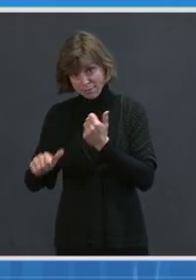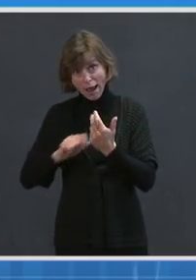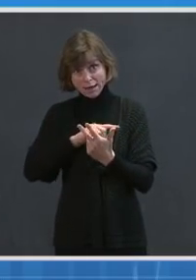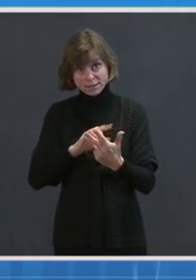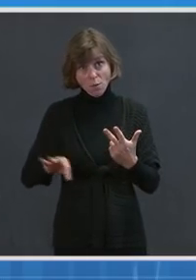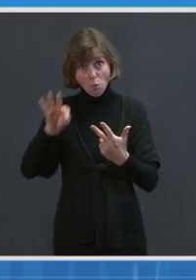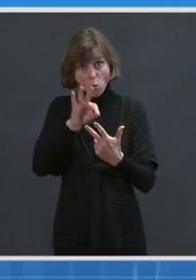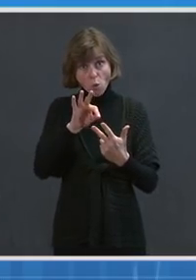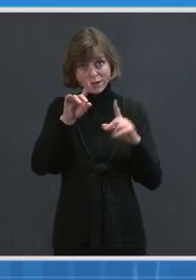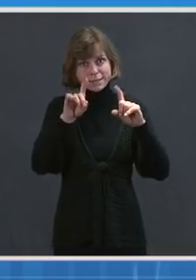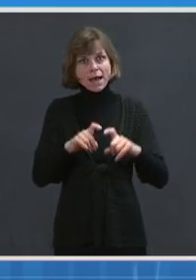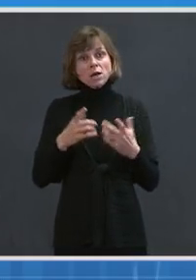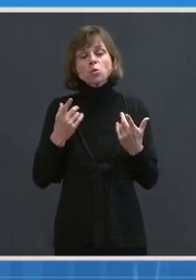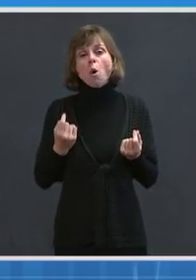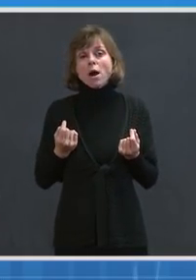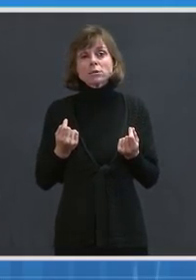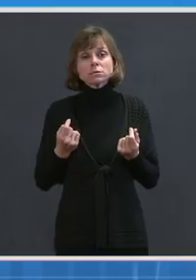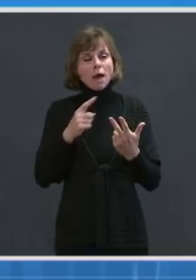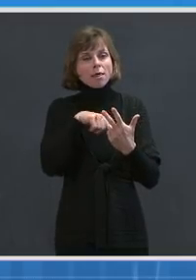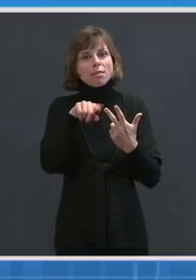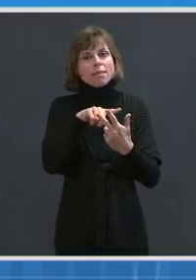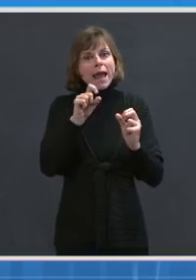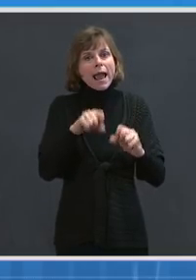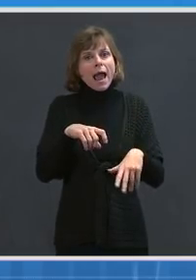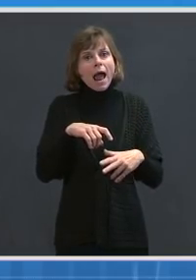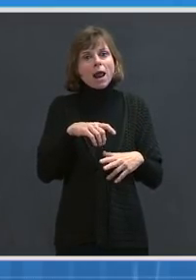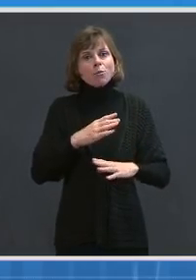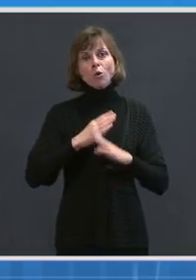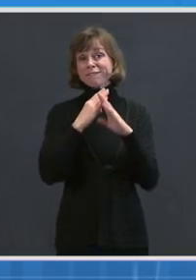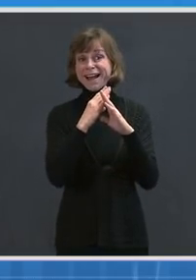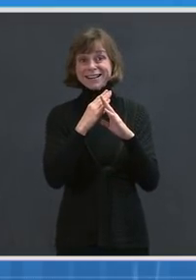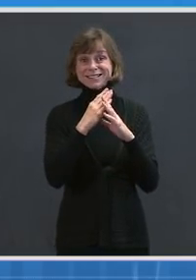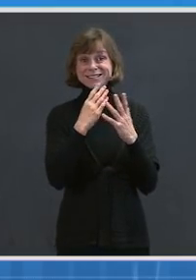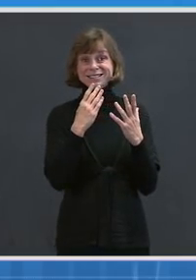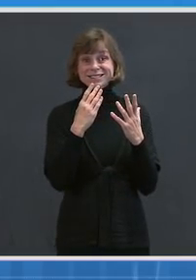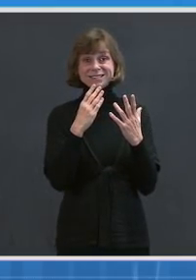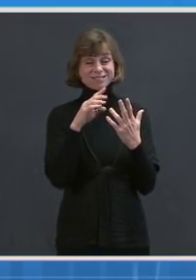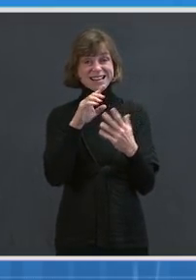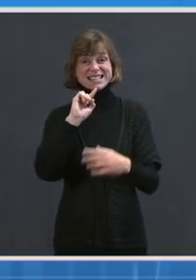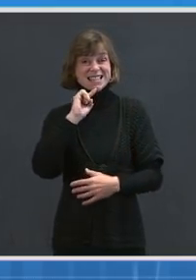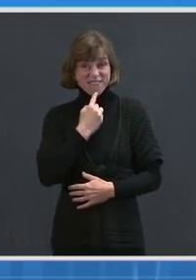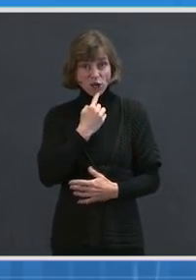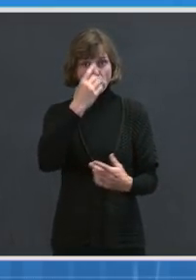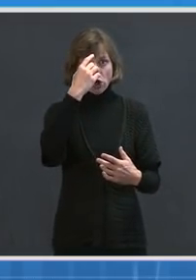which is that they are able to prevent disease, and particularly severe disease and death,